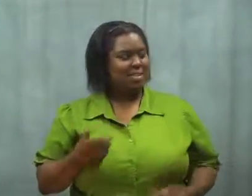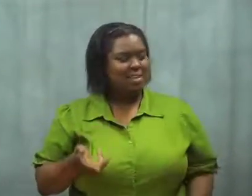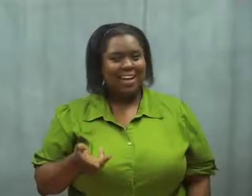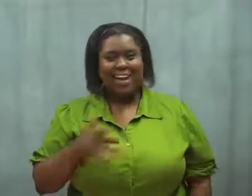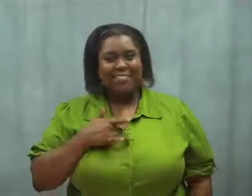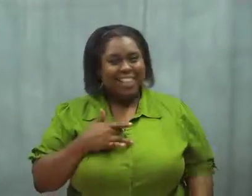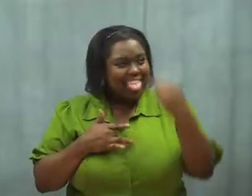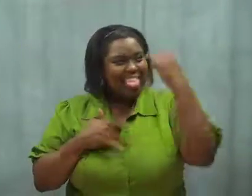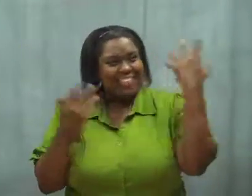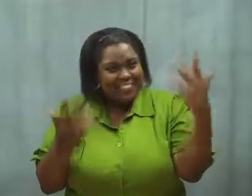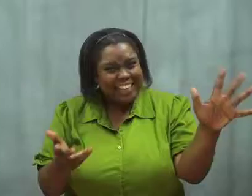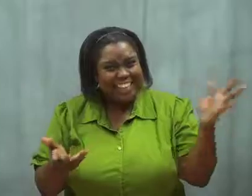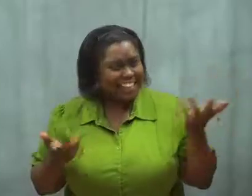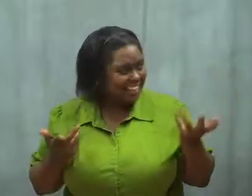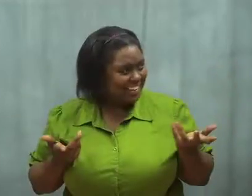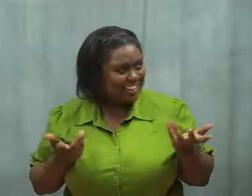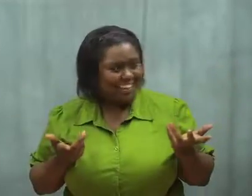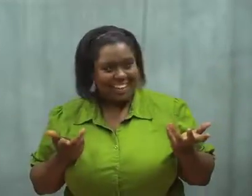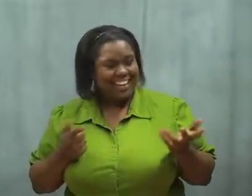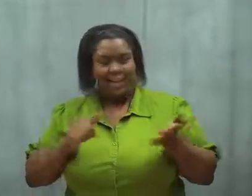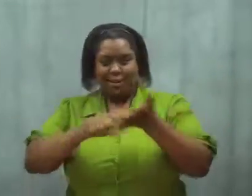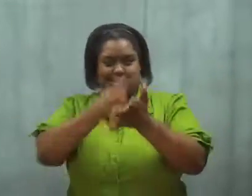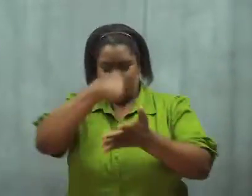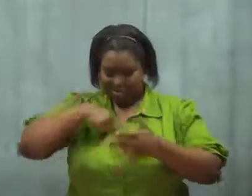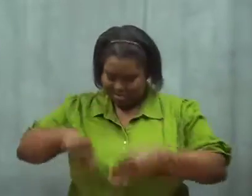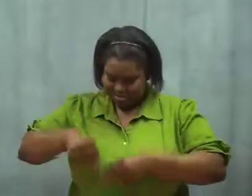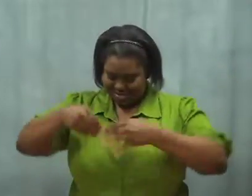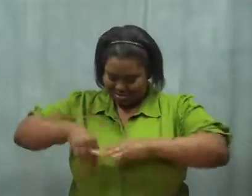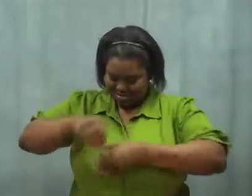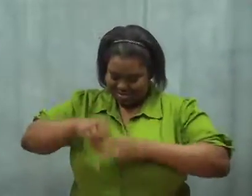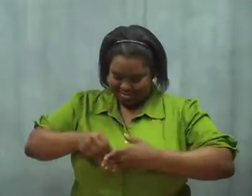I really wanted this person to stop looking at me!